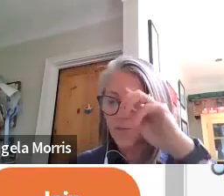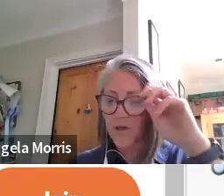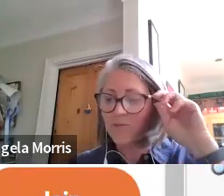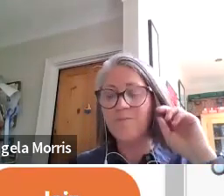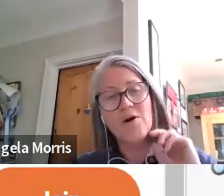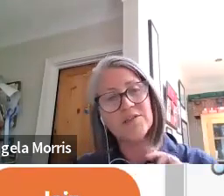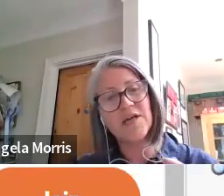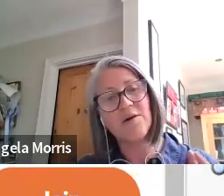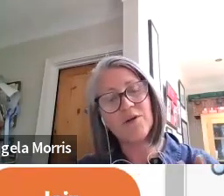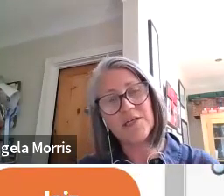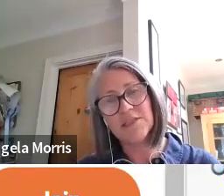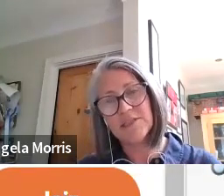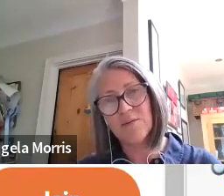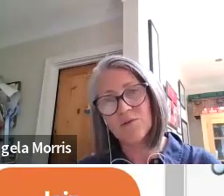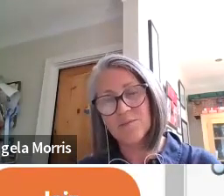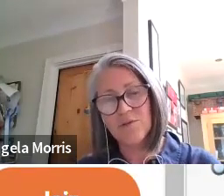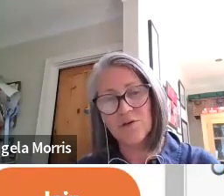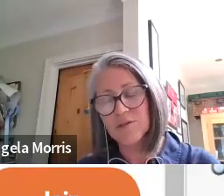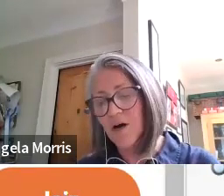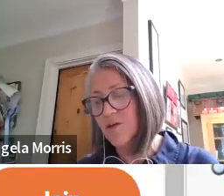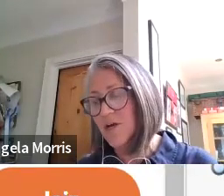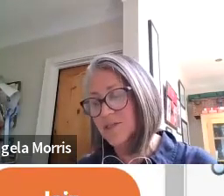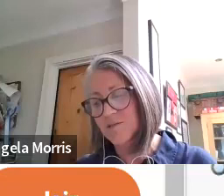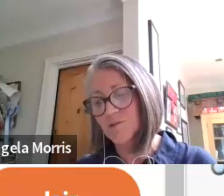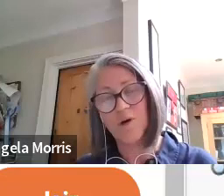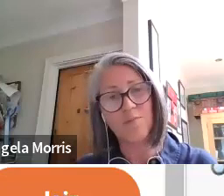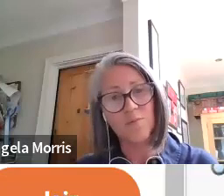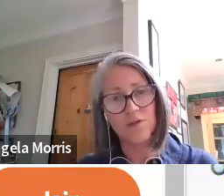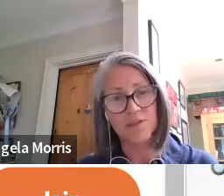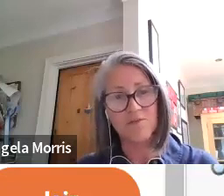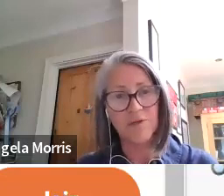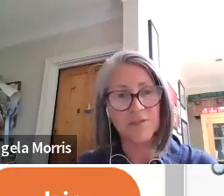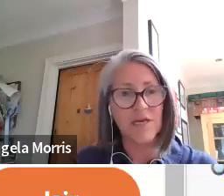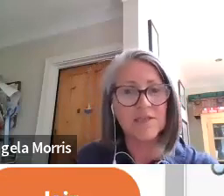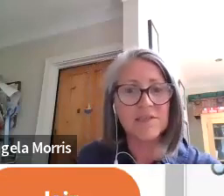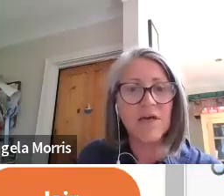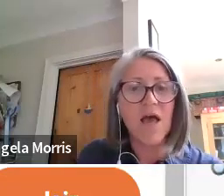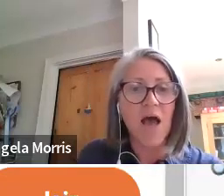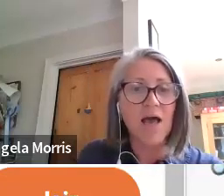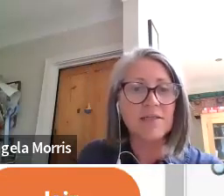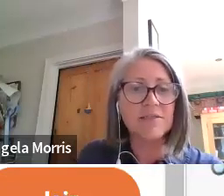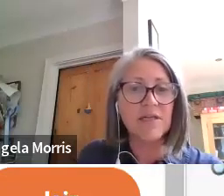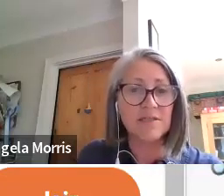Once we pass that, we need to understand what some of those other assessments will happen once they've been assessed.